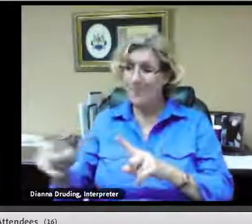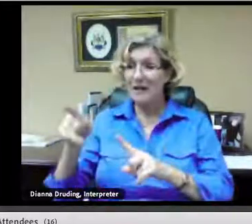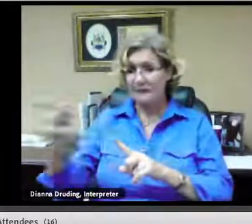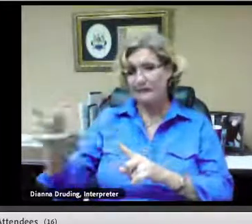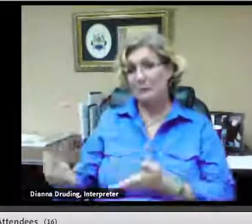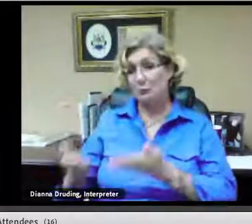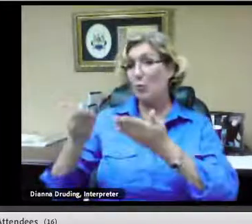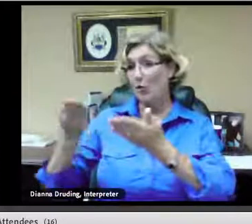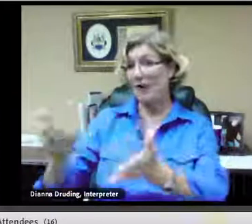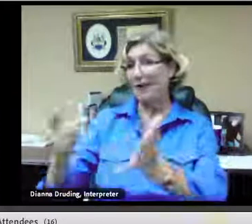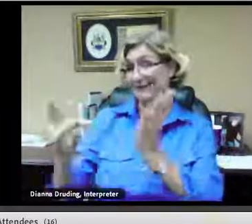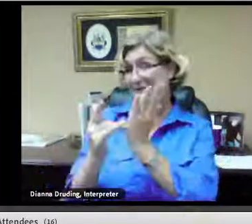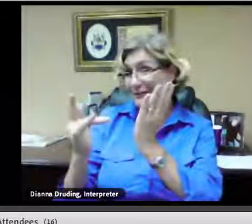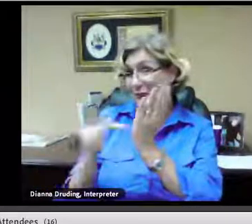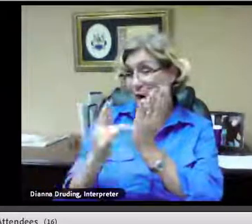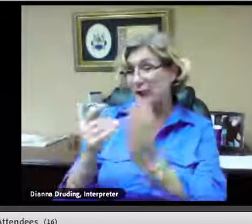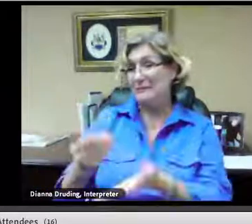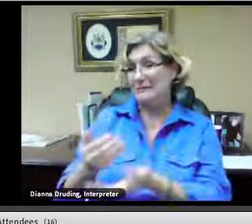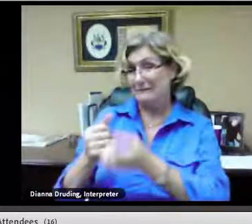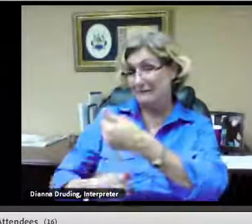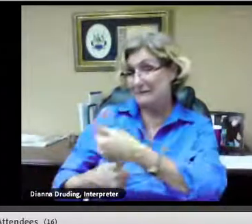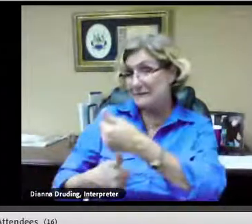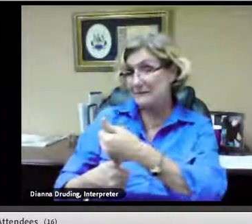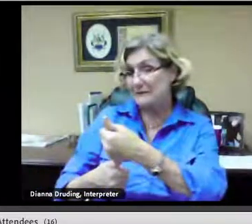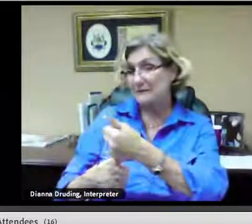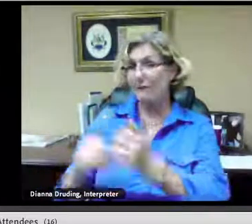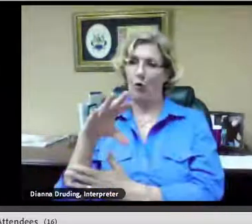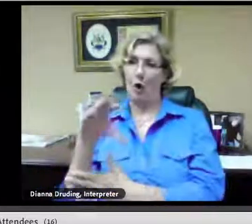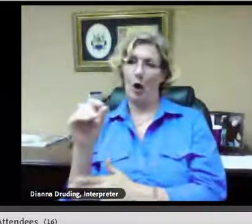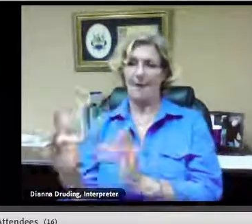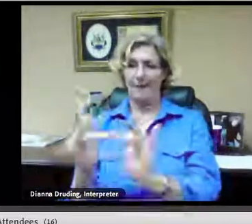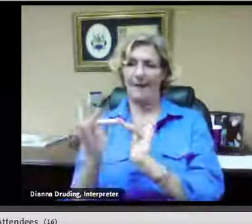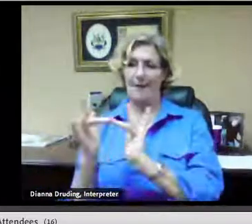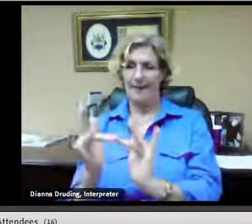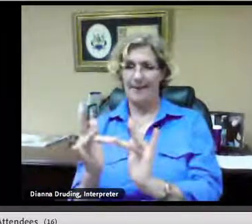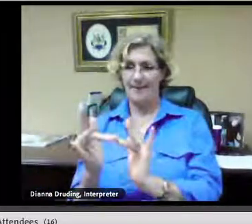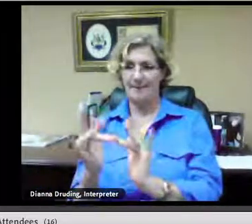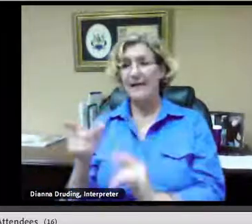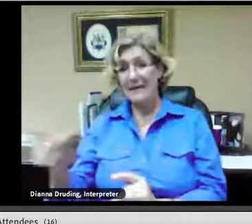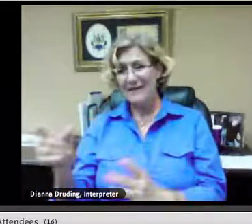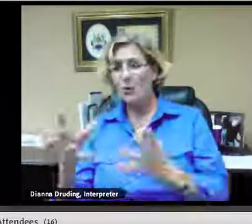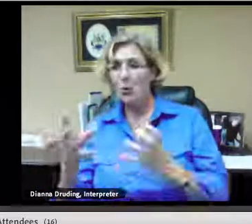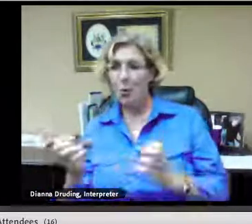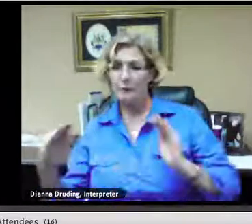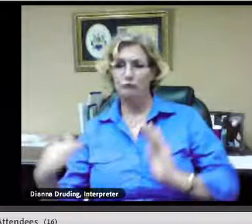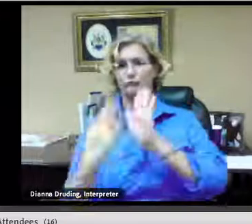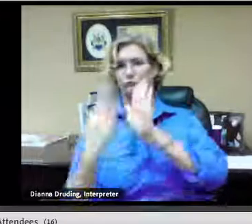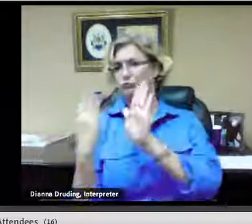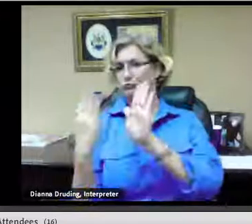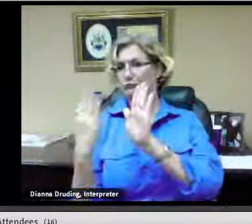for a company online. He wants to have that face-to-face interaction with people.